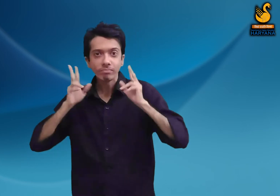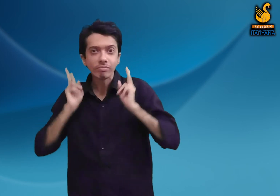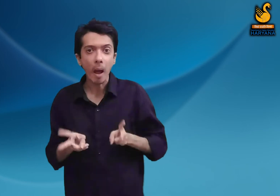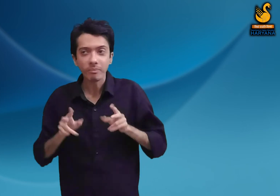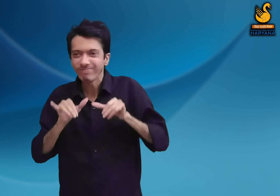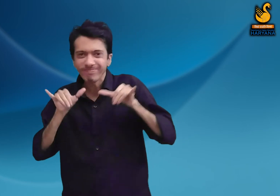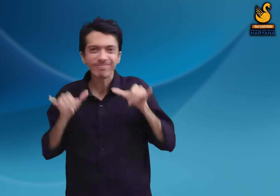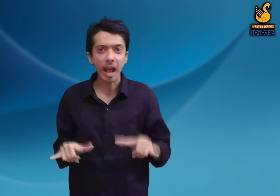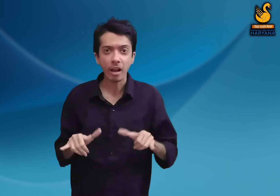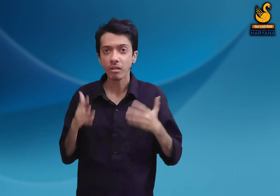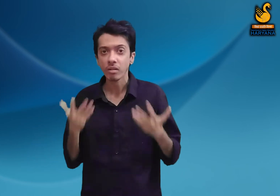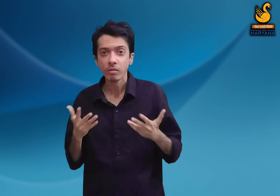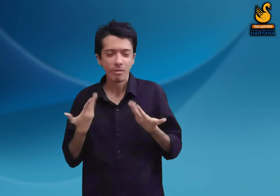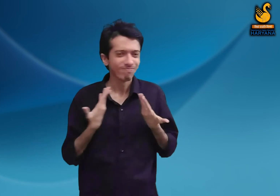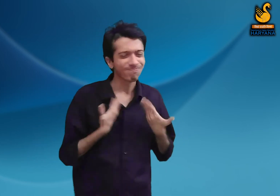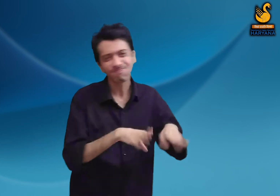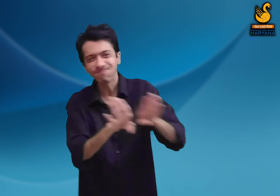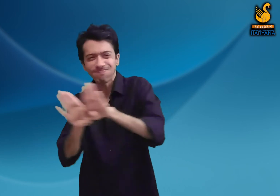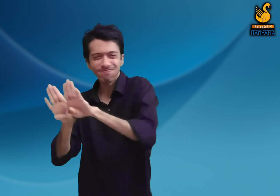Due to lockdown in our cities, we all are stuck at our homes.